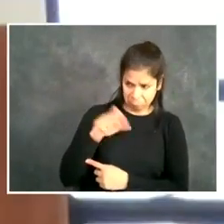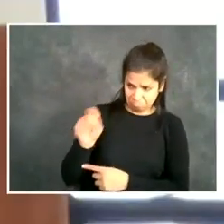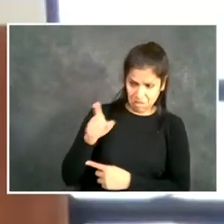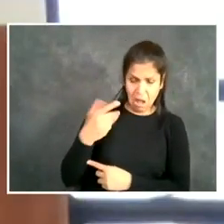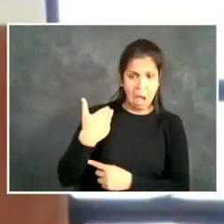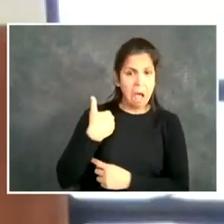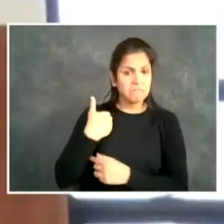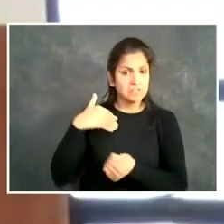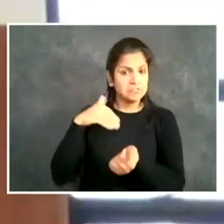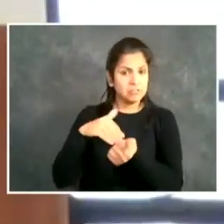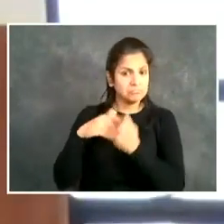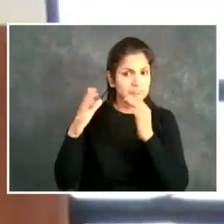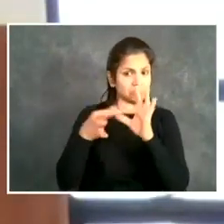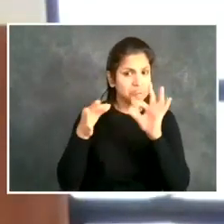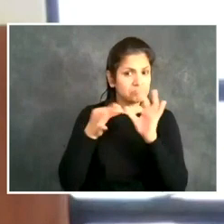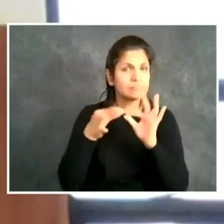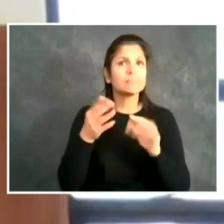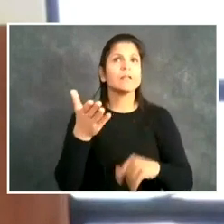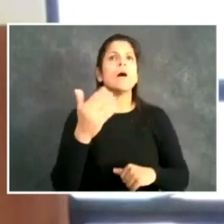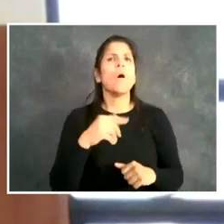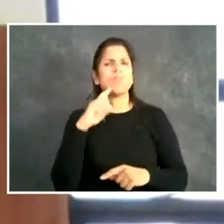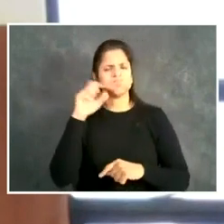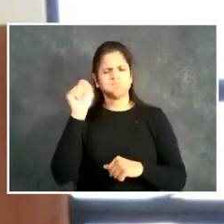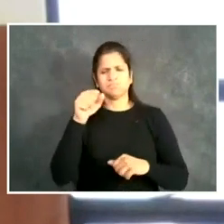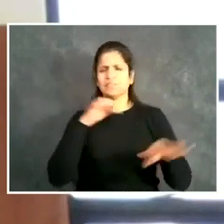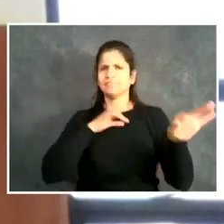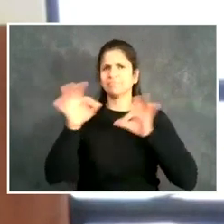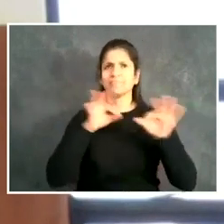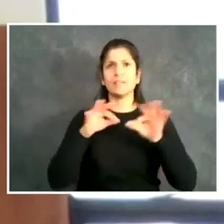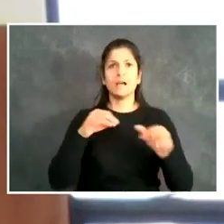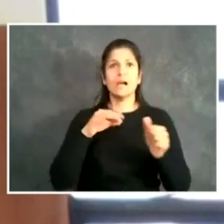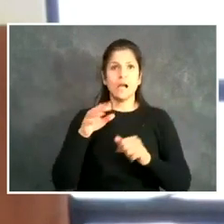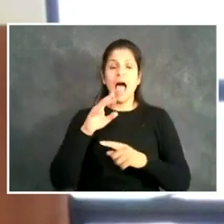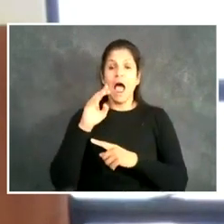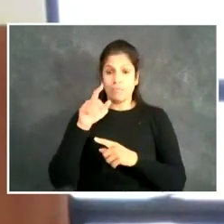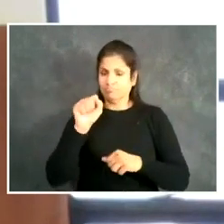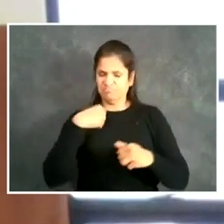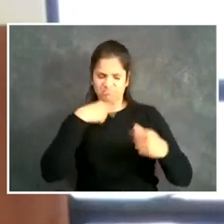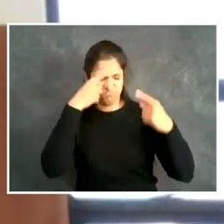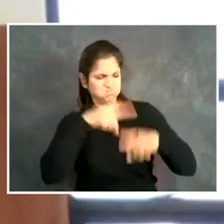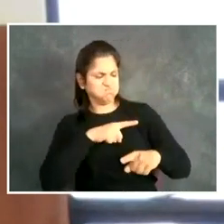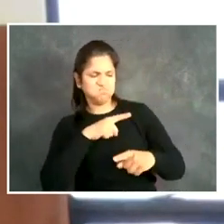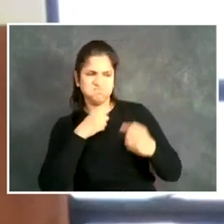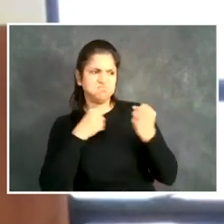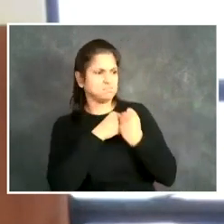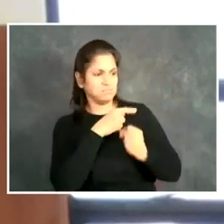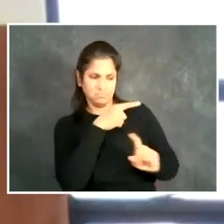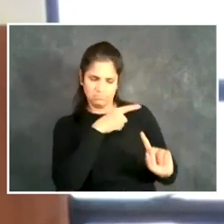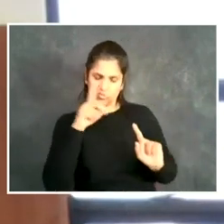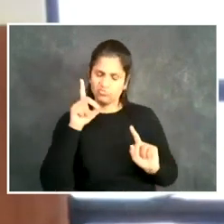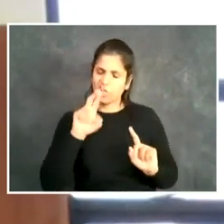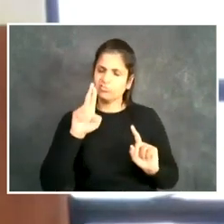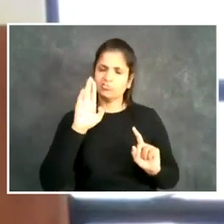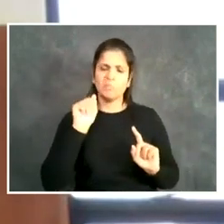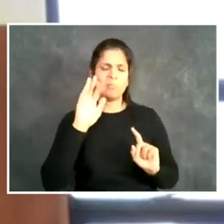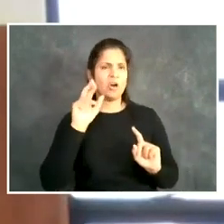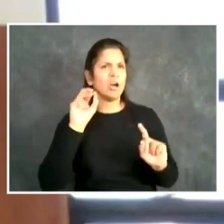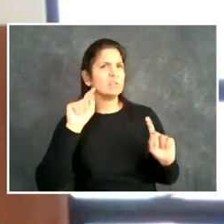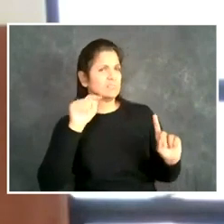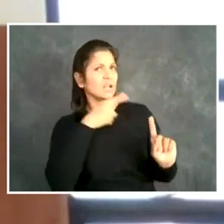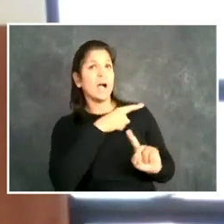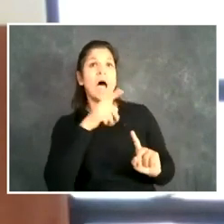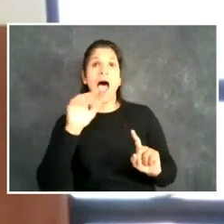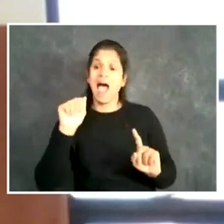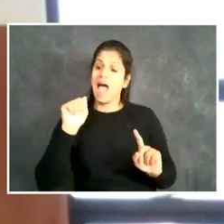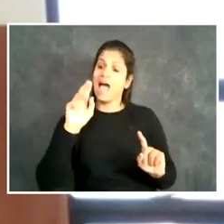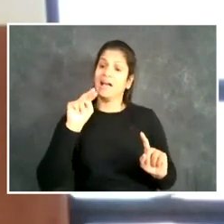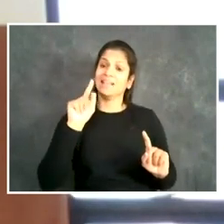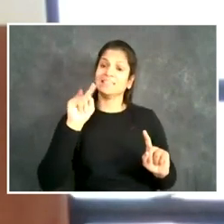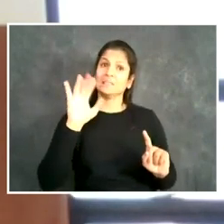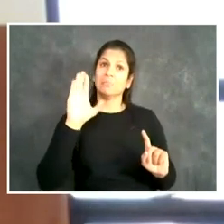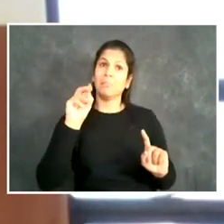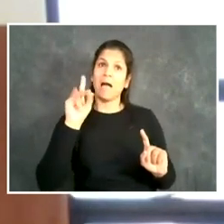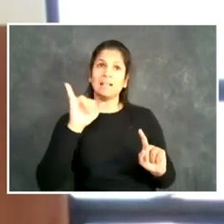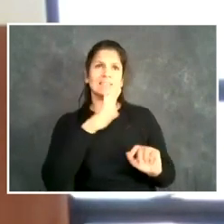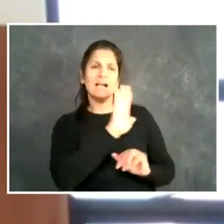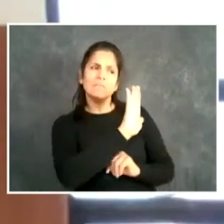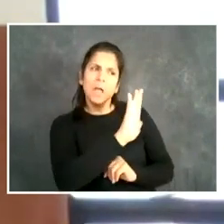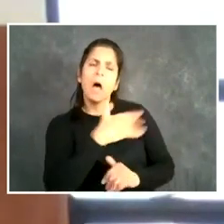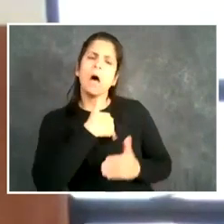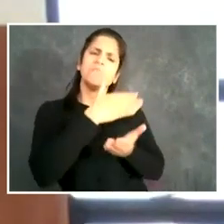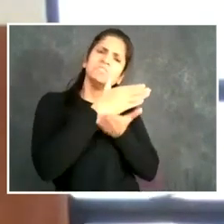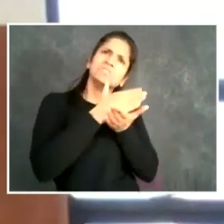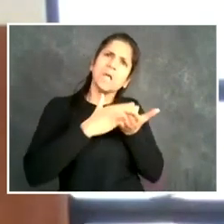DR. WEI, ANYTHING TO ADD?